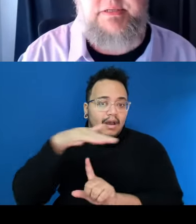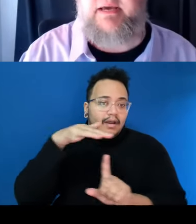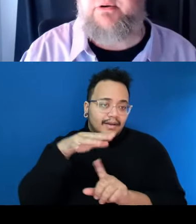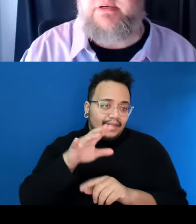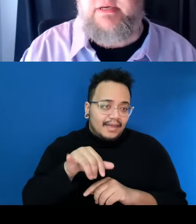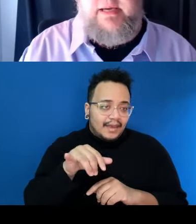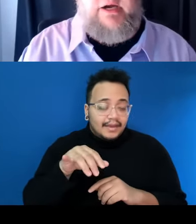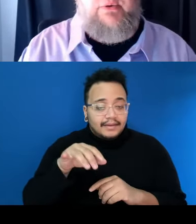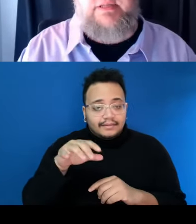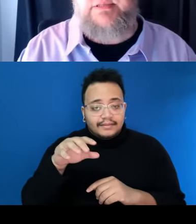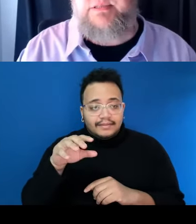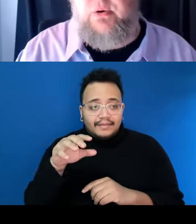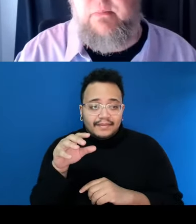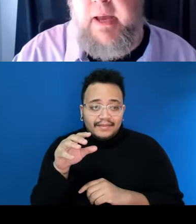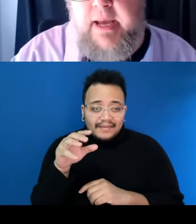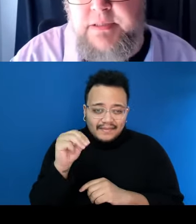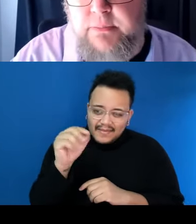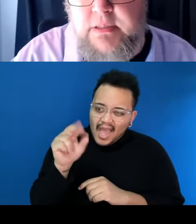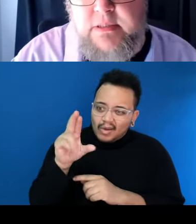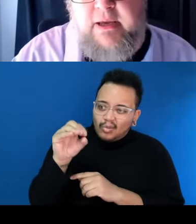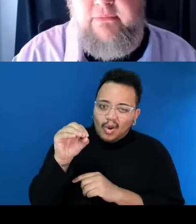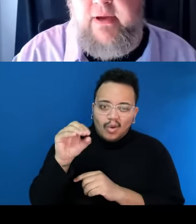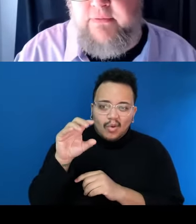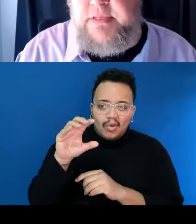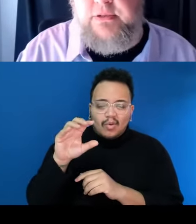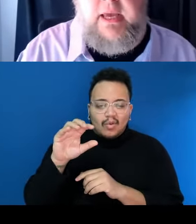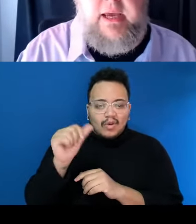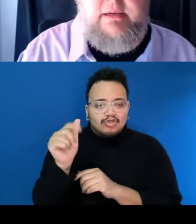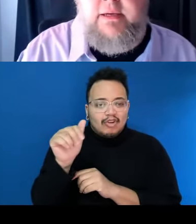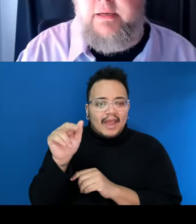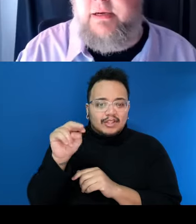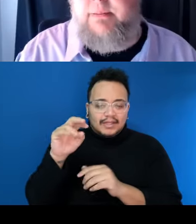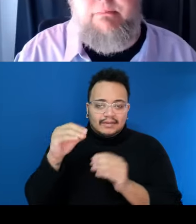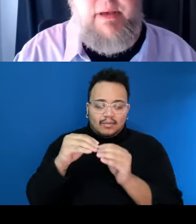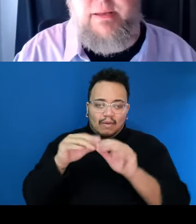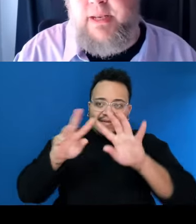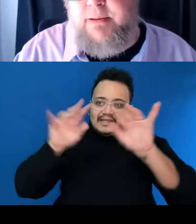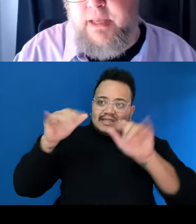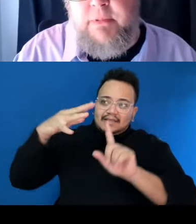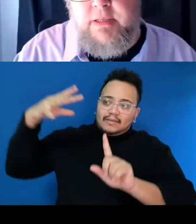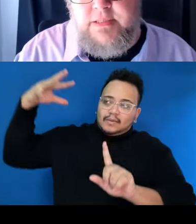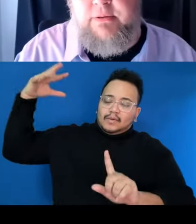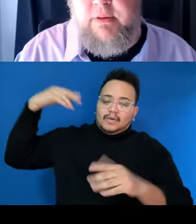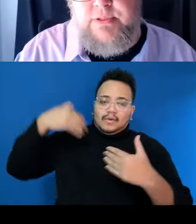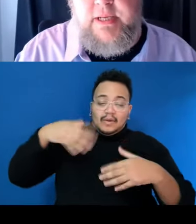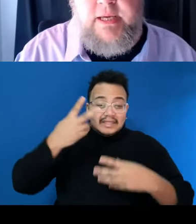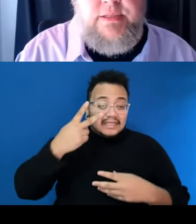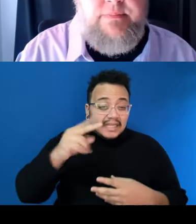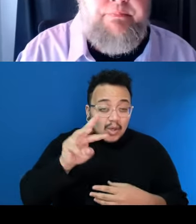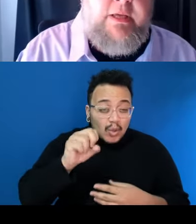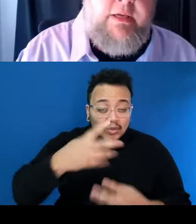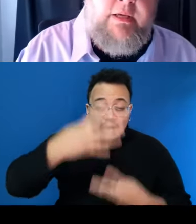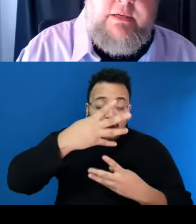Just how it's so impacts somebody's life, every single day, many, many, many minutes out of those days.